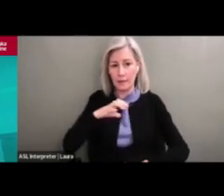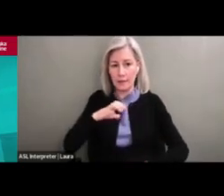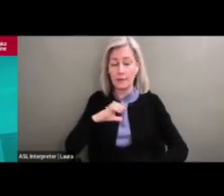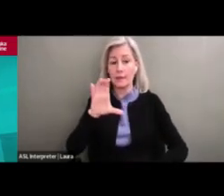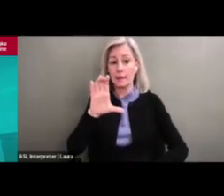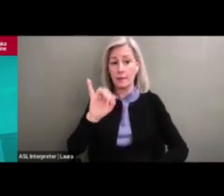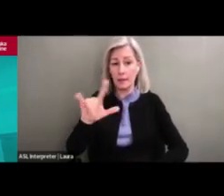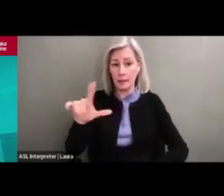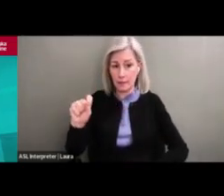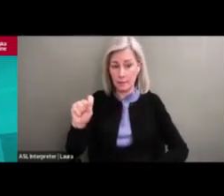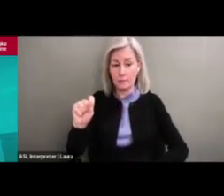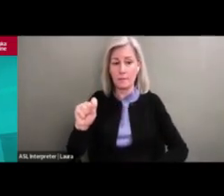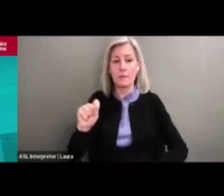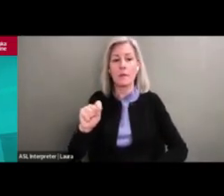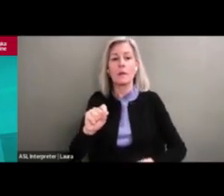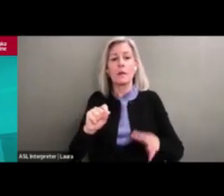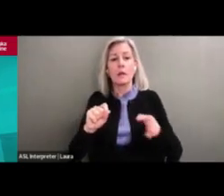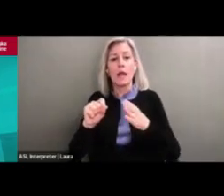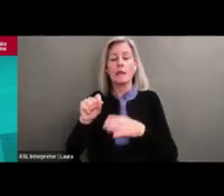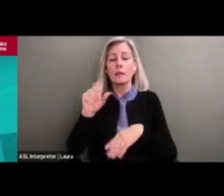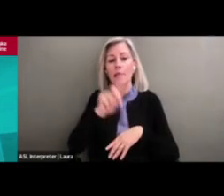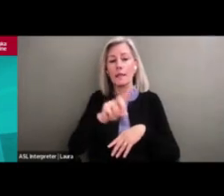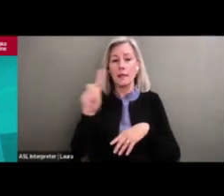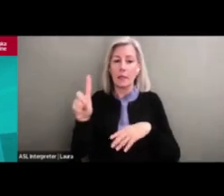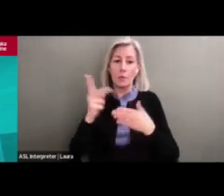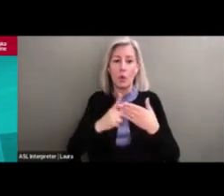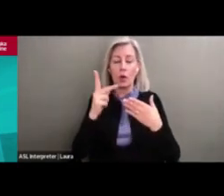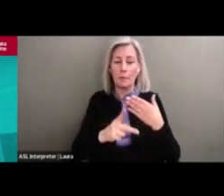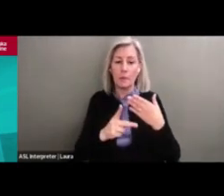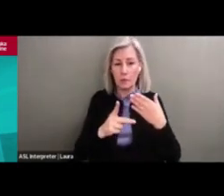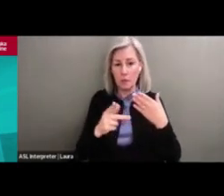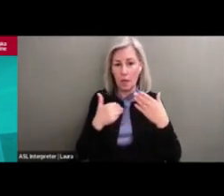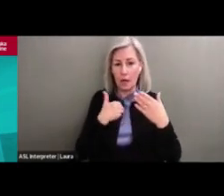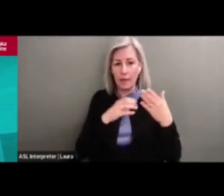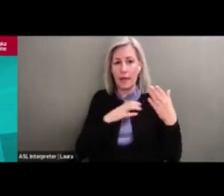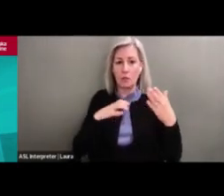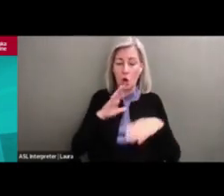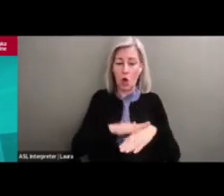For example, in-state independent living systems, there is the Statewide Independent Living Council,